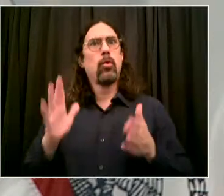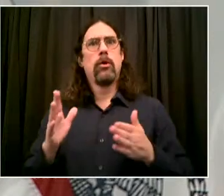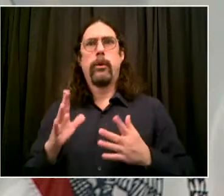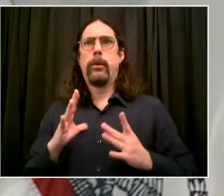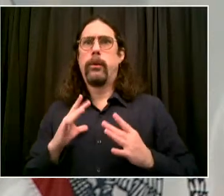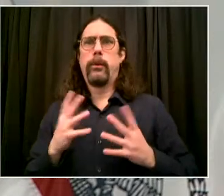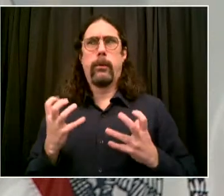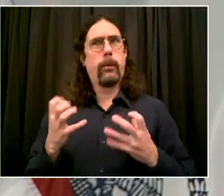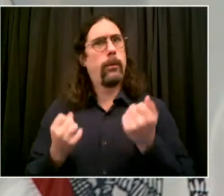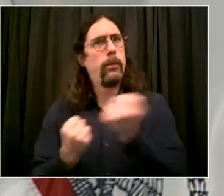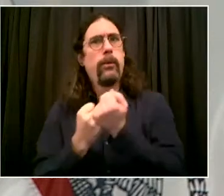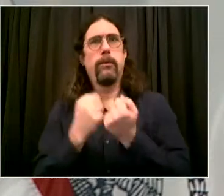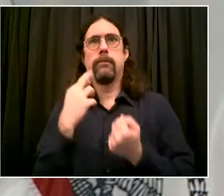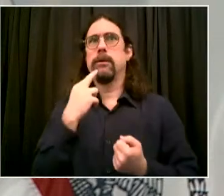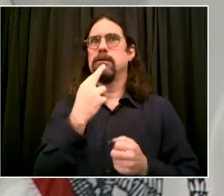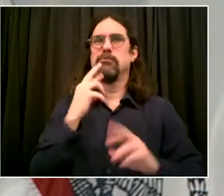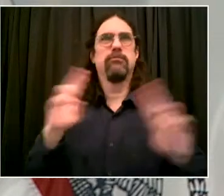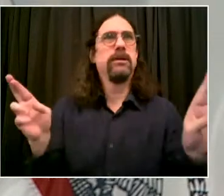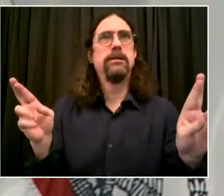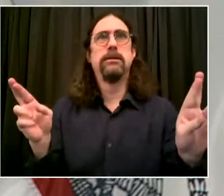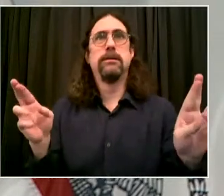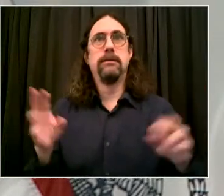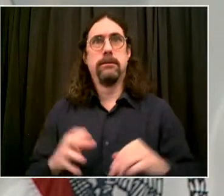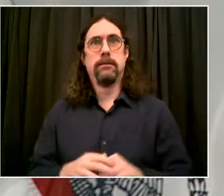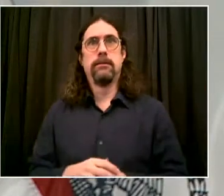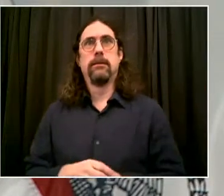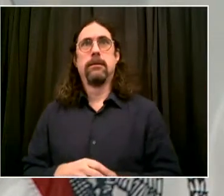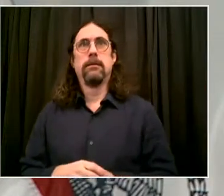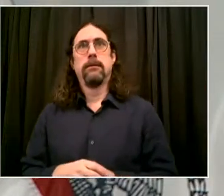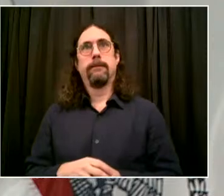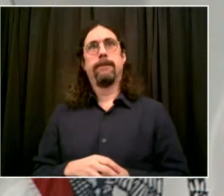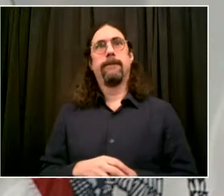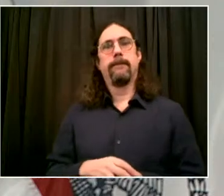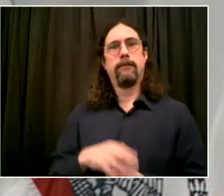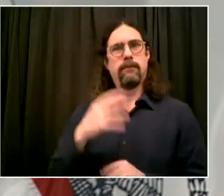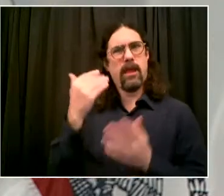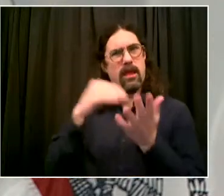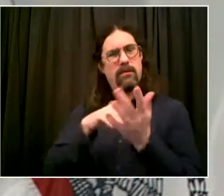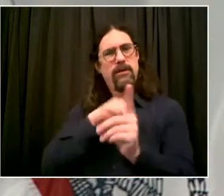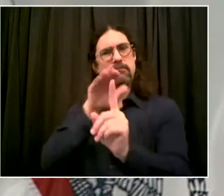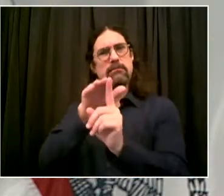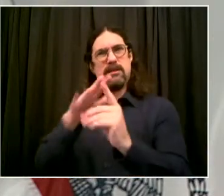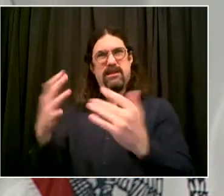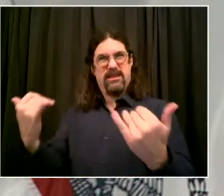YORKERS ARE REALLY READY TO SUPPORT OUR